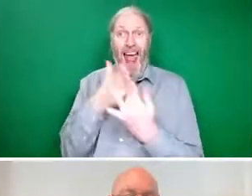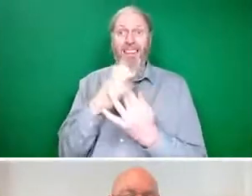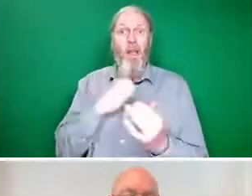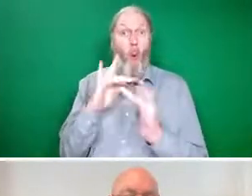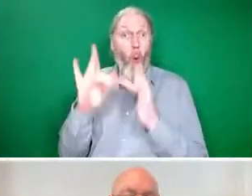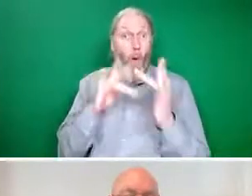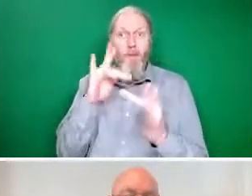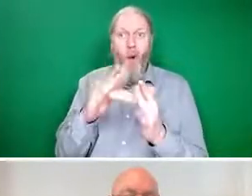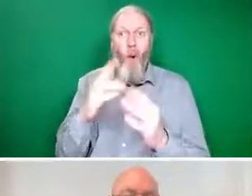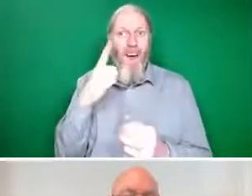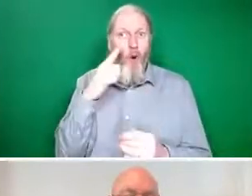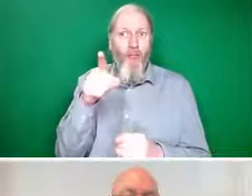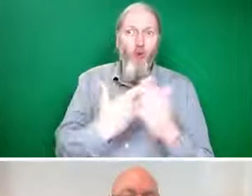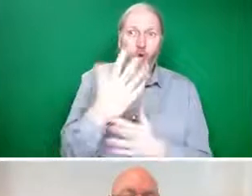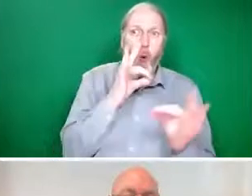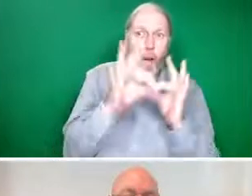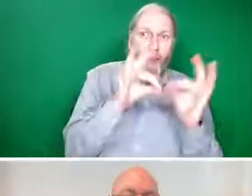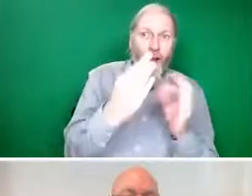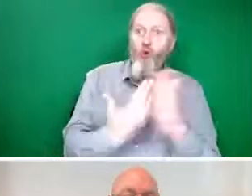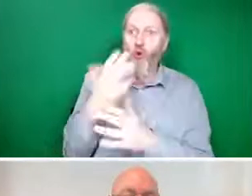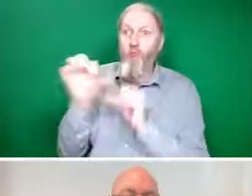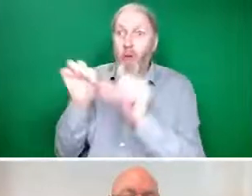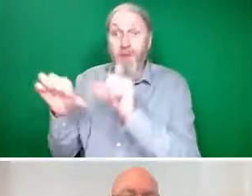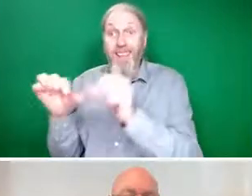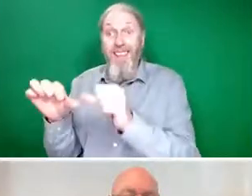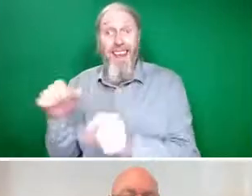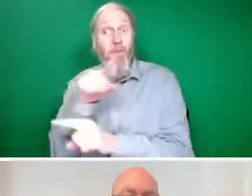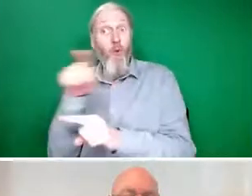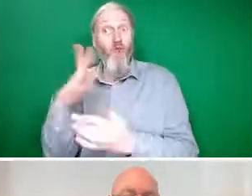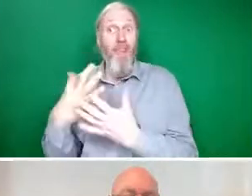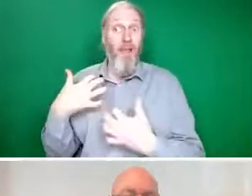It depends where you are how much you can get. To be honest with you, the site in Eastbourne doesn't